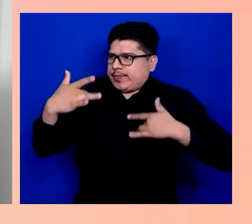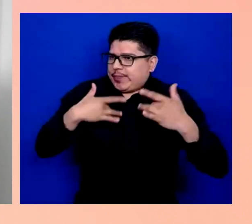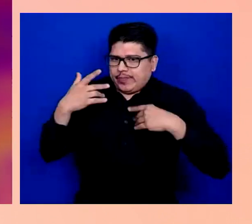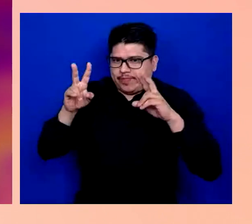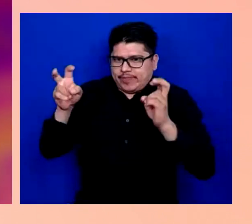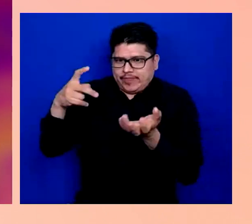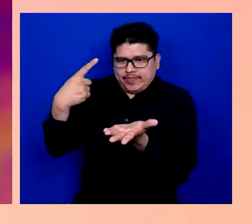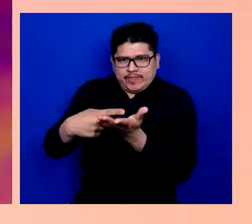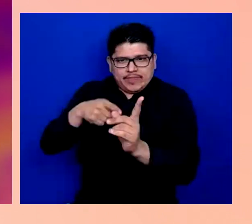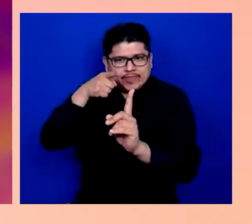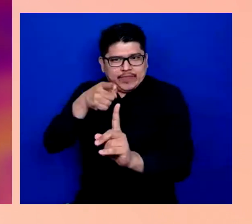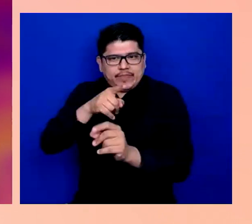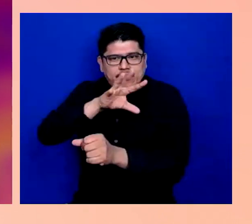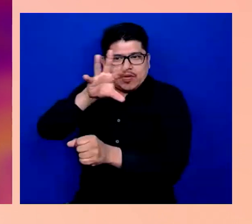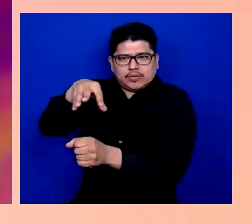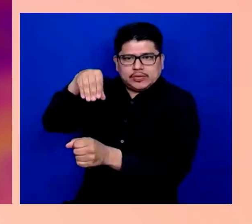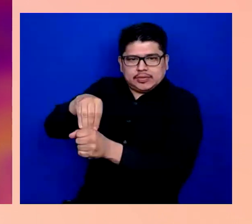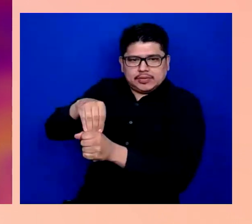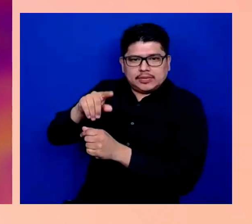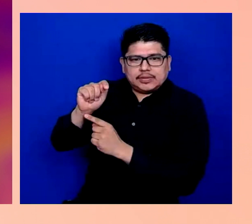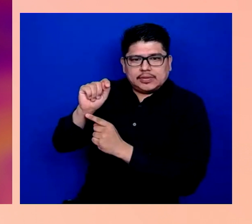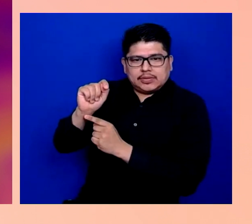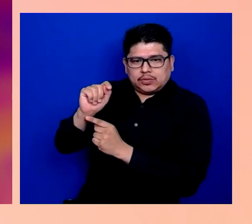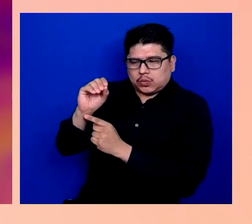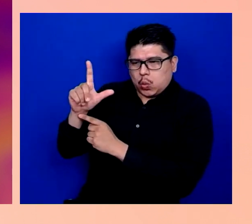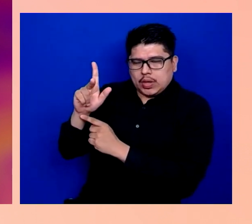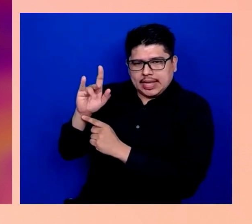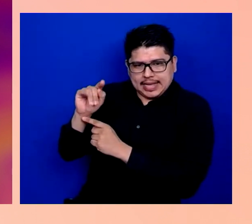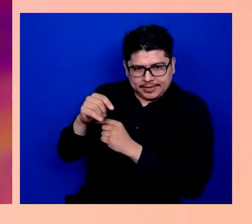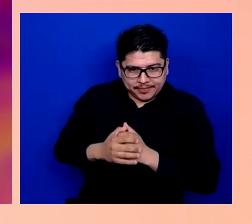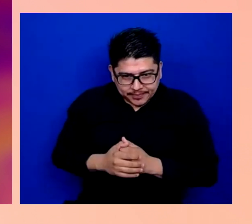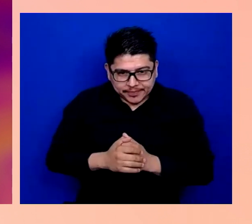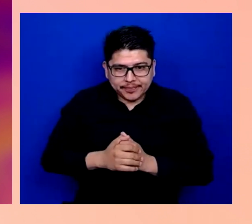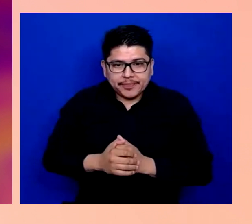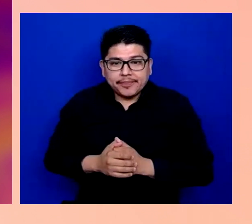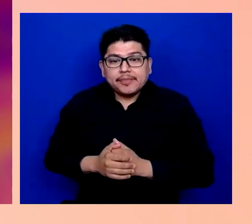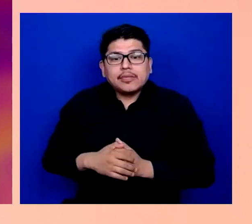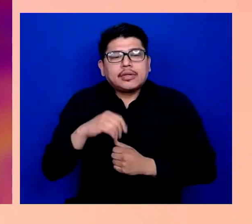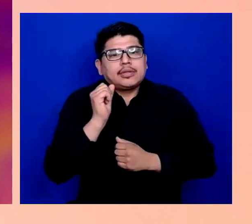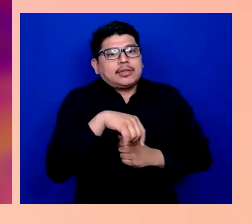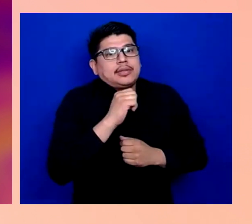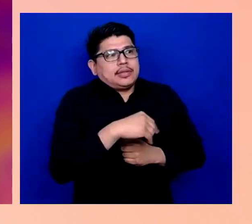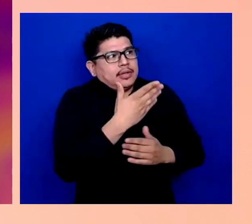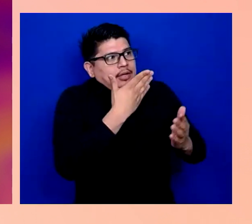Thanks. Yeah. It means a lot, I think. If we can all embrace that,